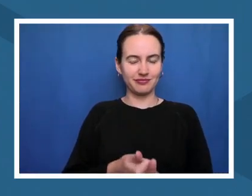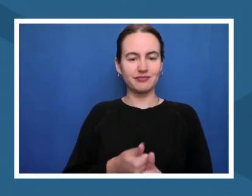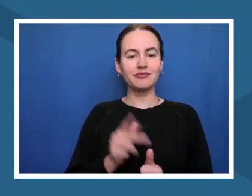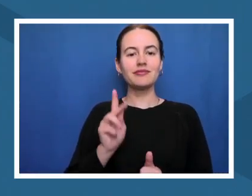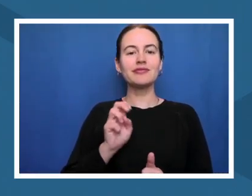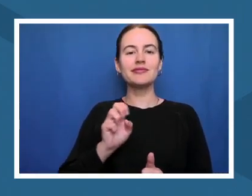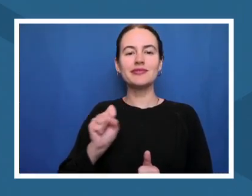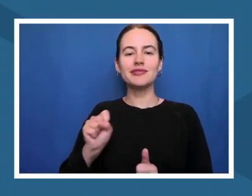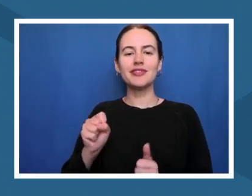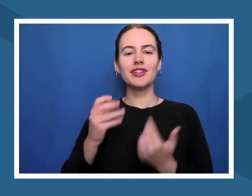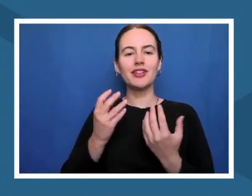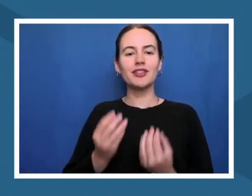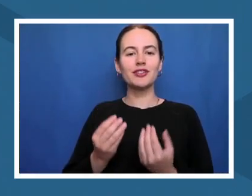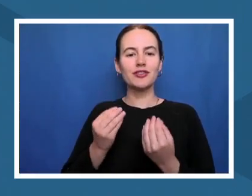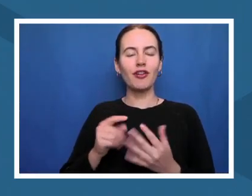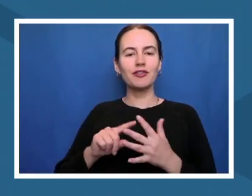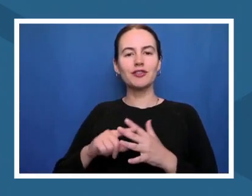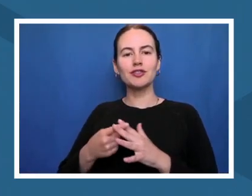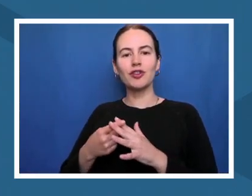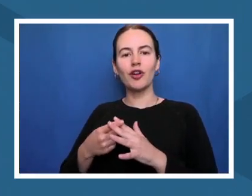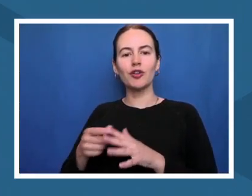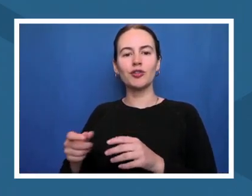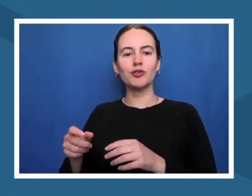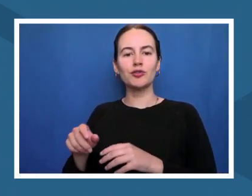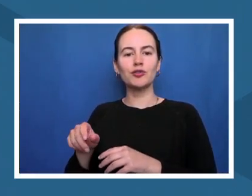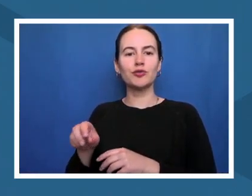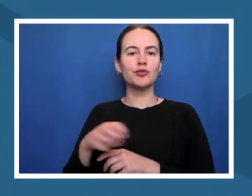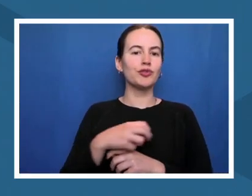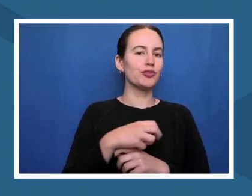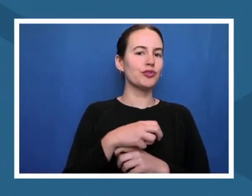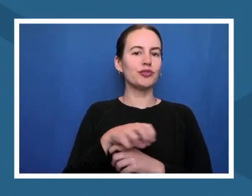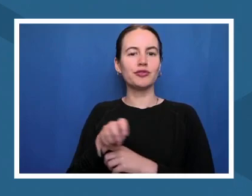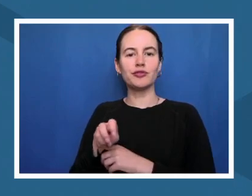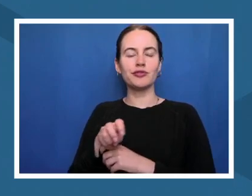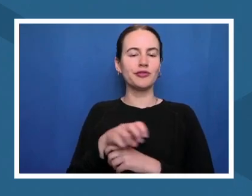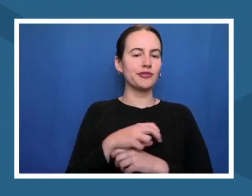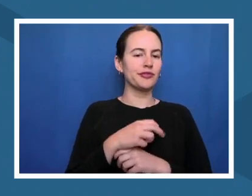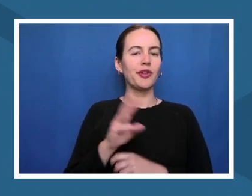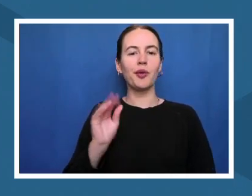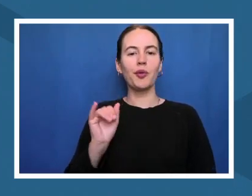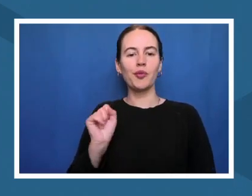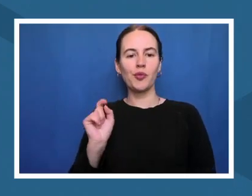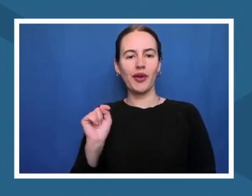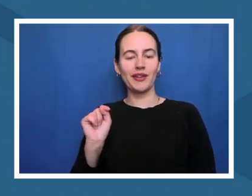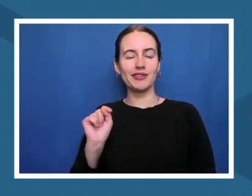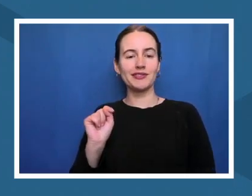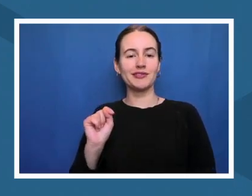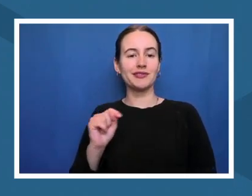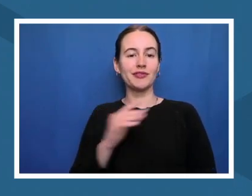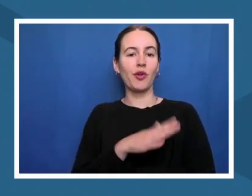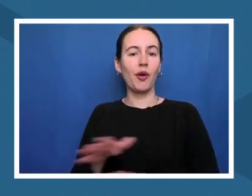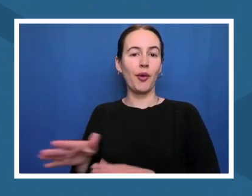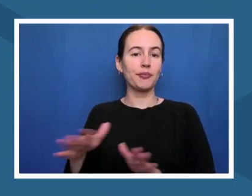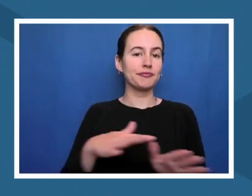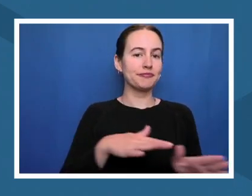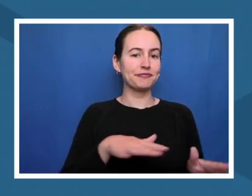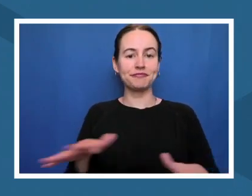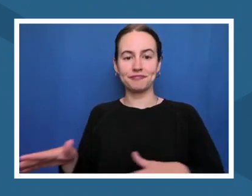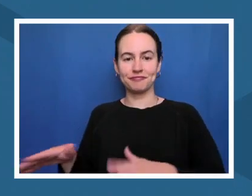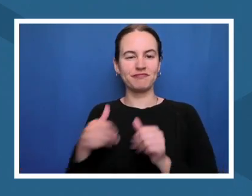your hips in the waist letting your arms swirl around you